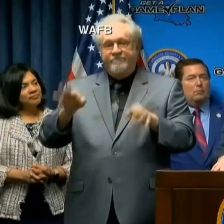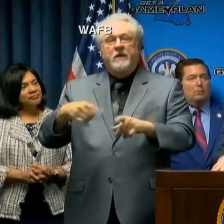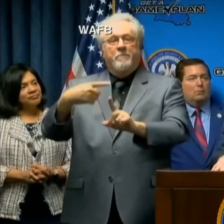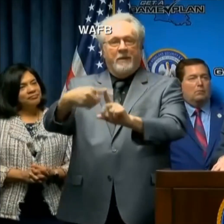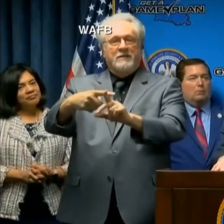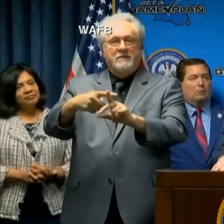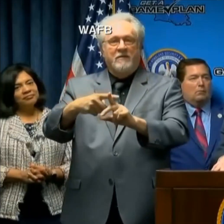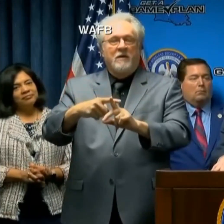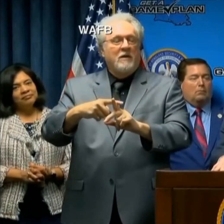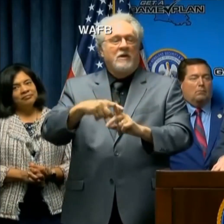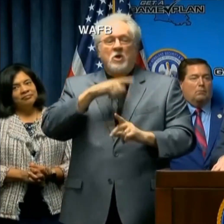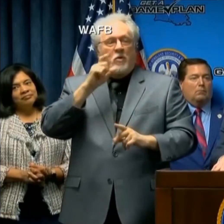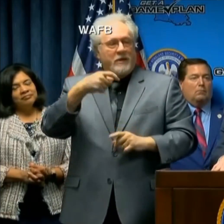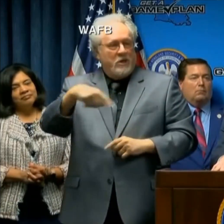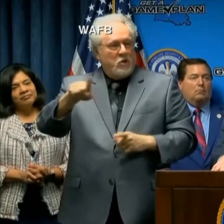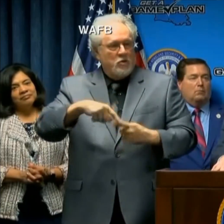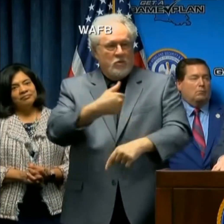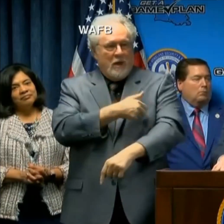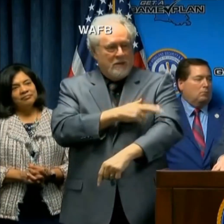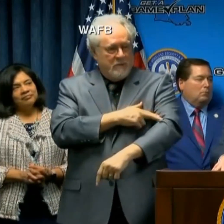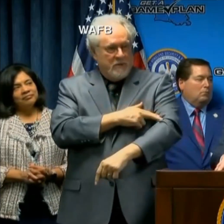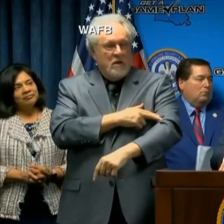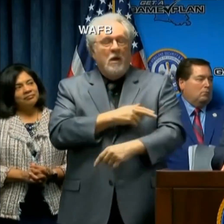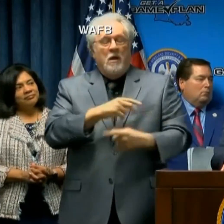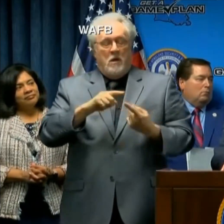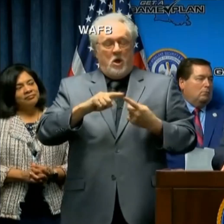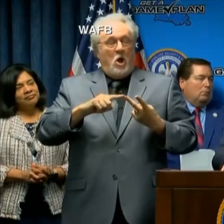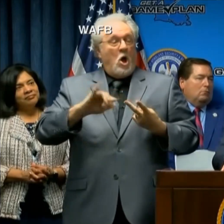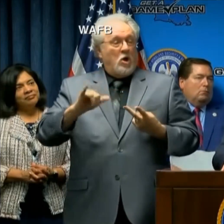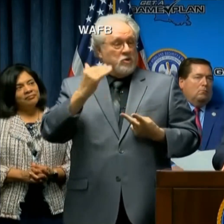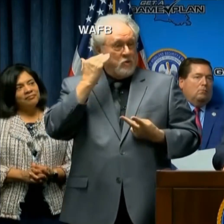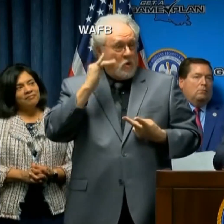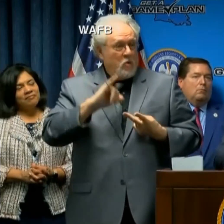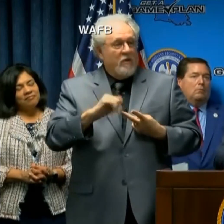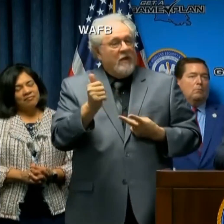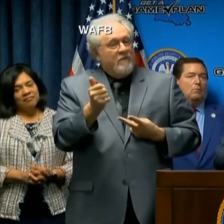to be in a hospital we also know it's a good thing that very few really young